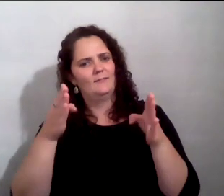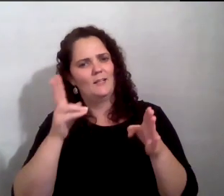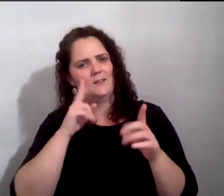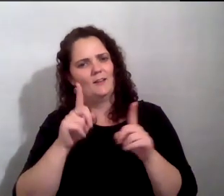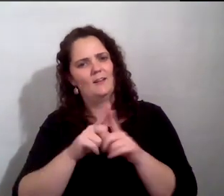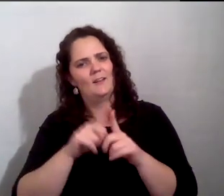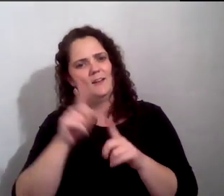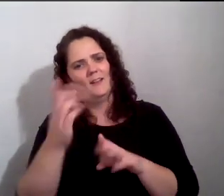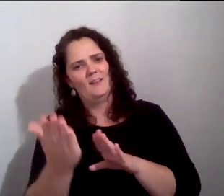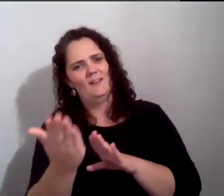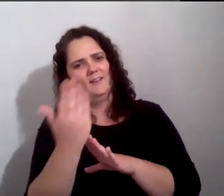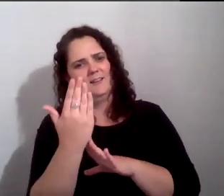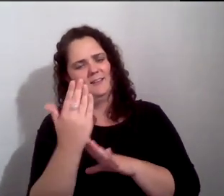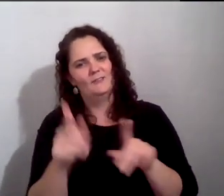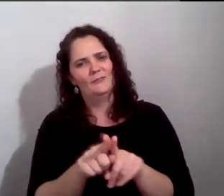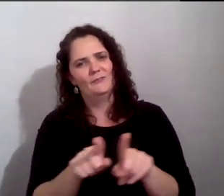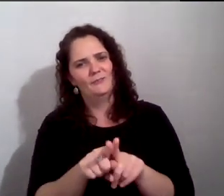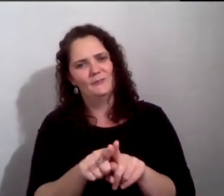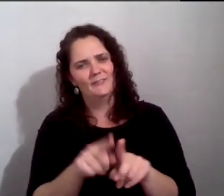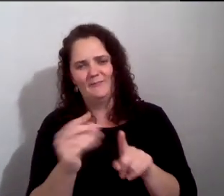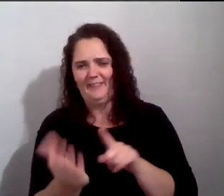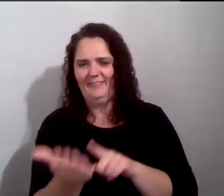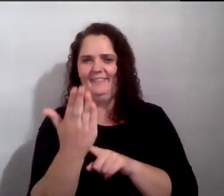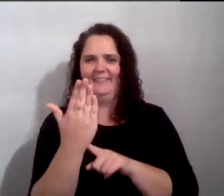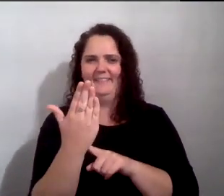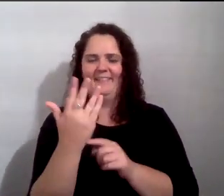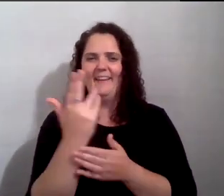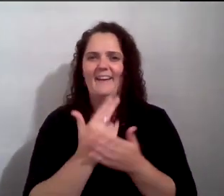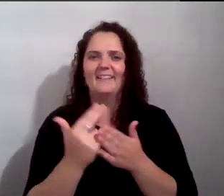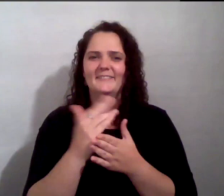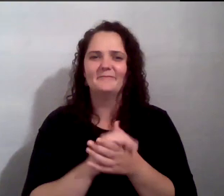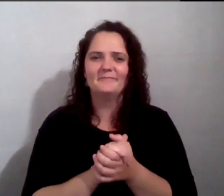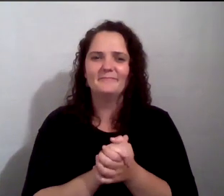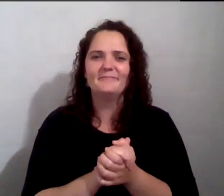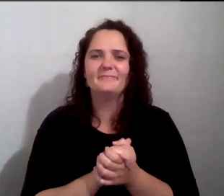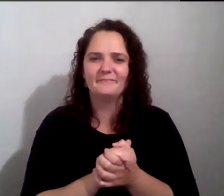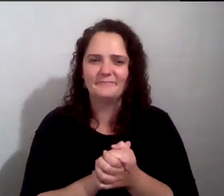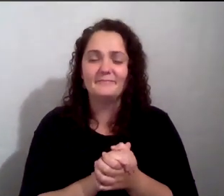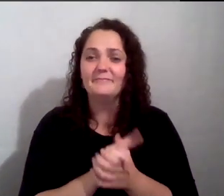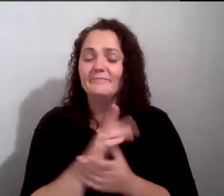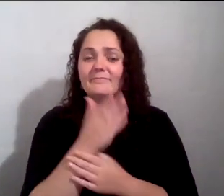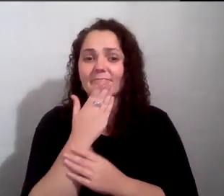sort of being propped up in a way and I guess these paintings were playing with that in a sense too, playing with that and at the same time